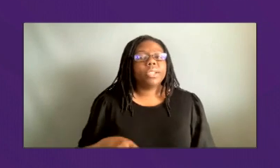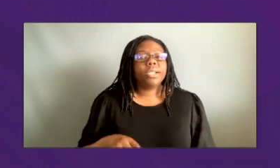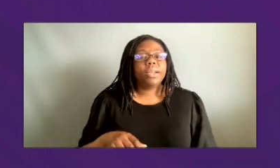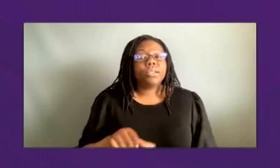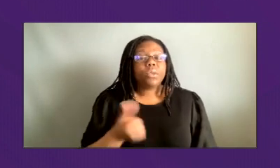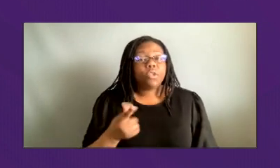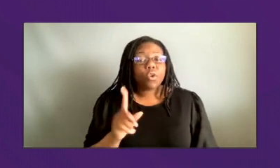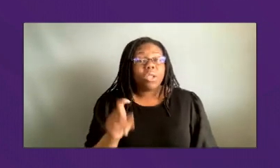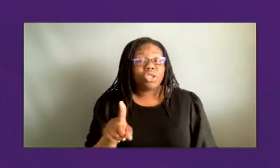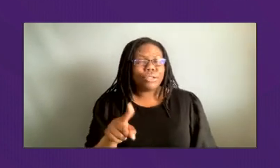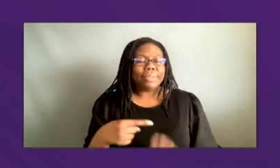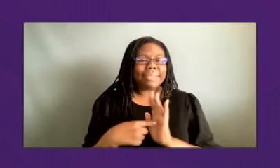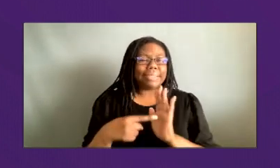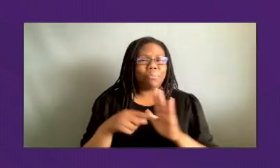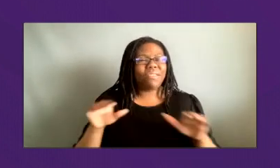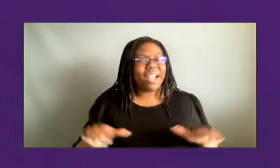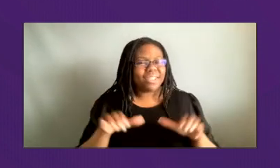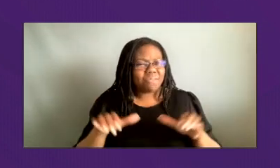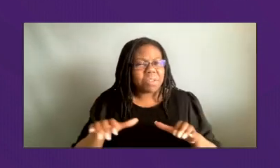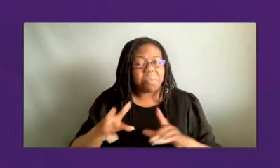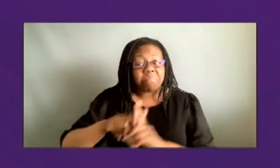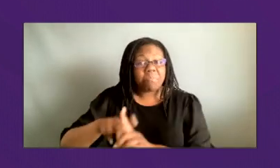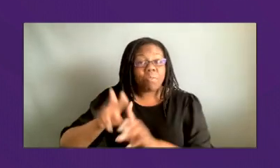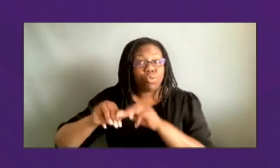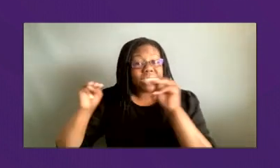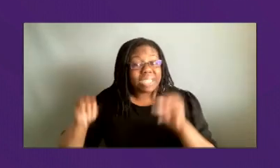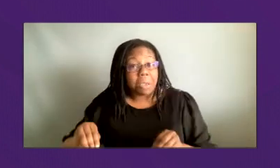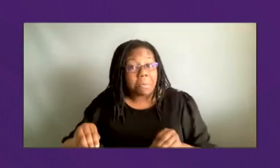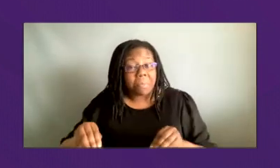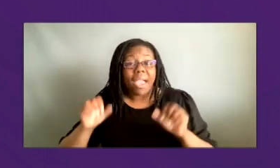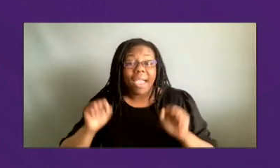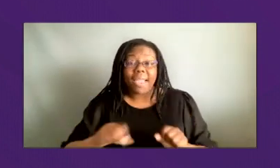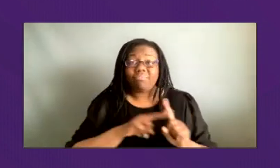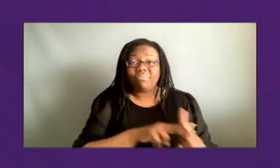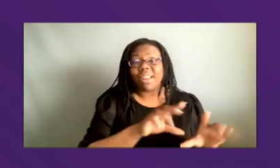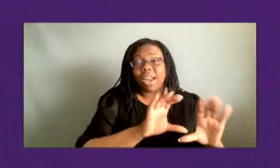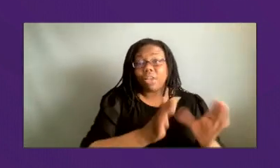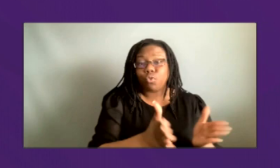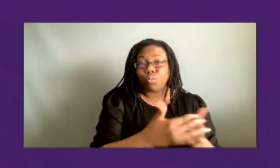museum but can also be used in the classroom. And it asks the question, what would you do?